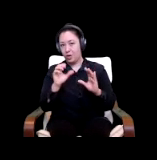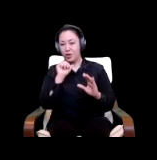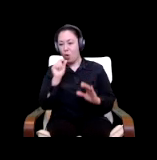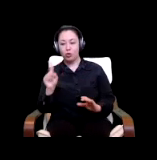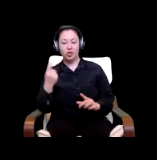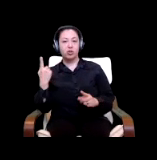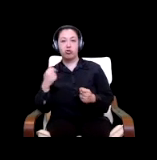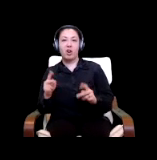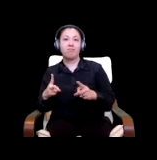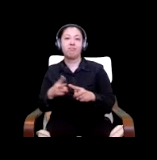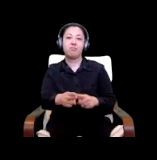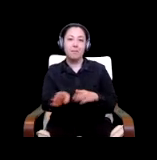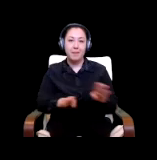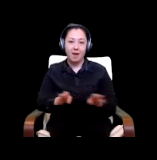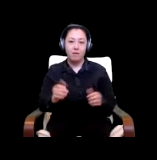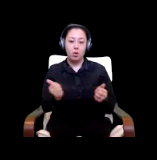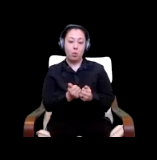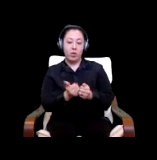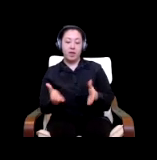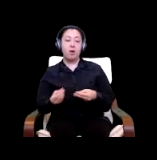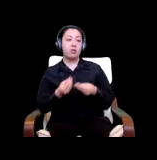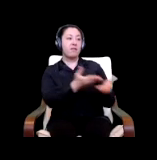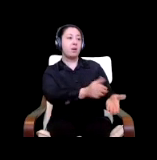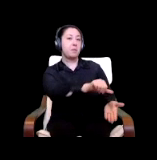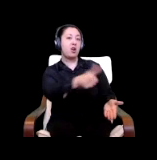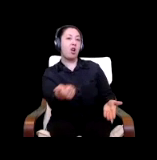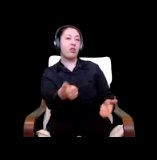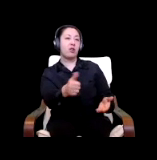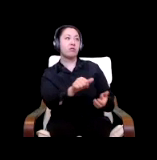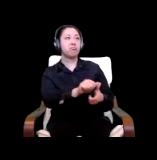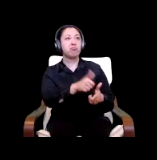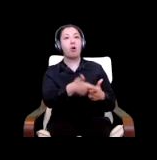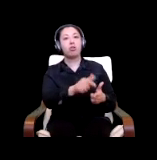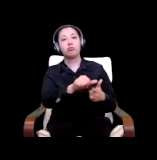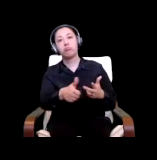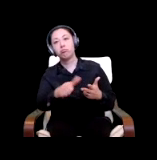them an alternative to communicate. The last thing we want to do is remove an avenue of